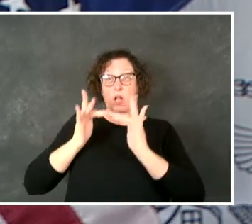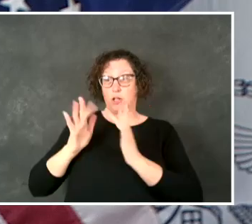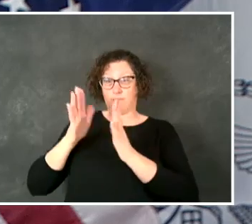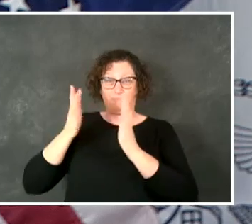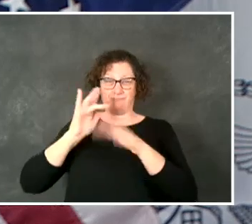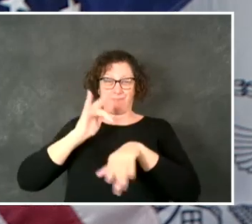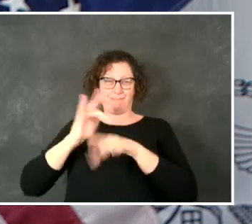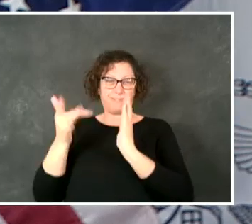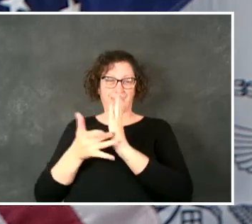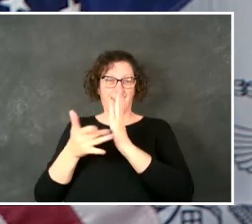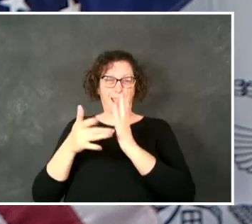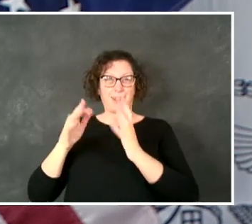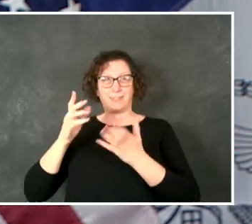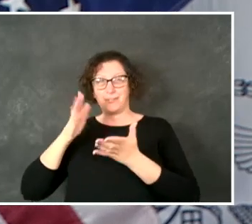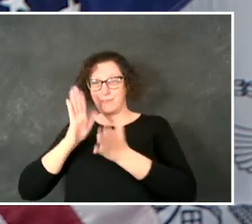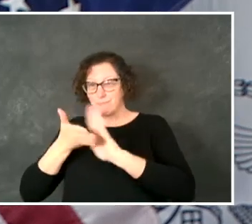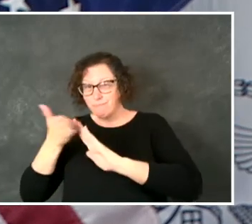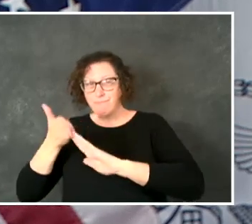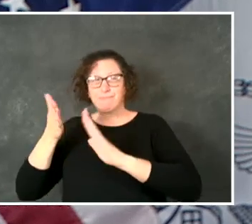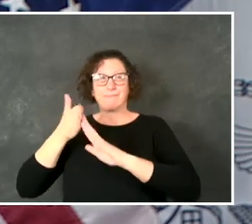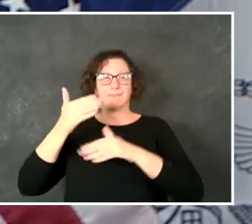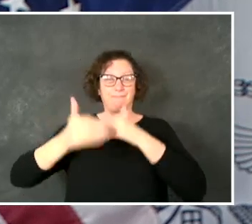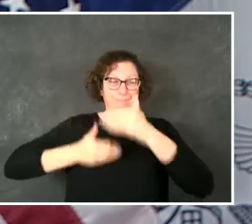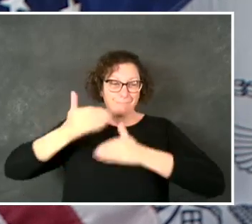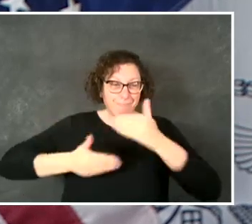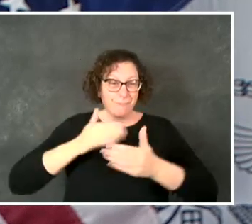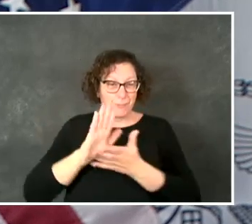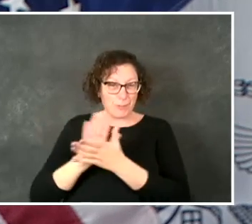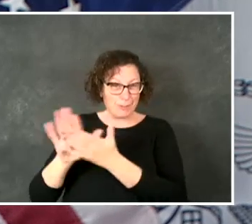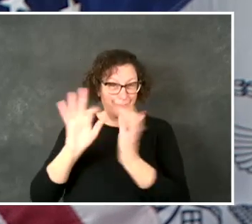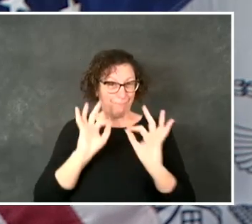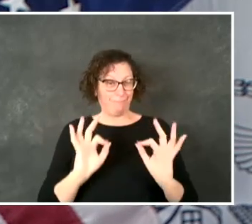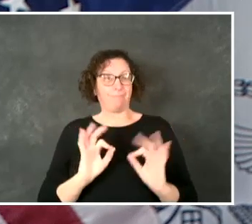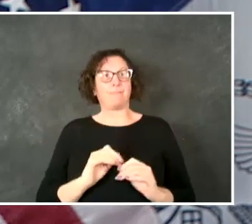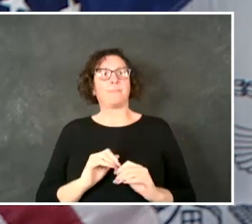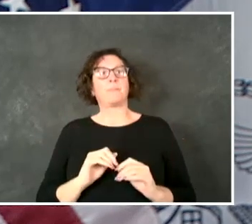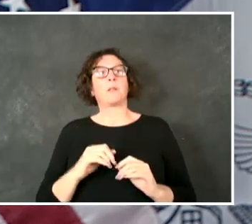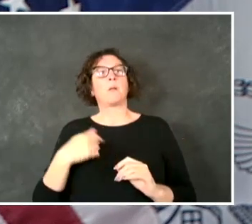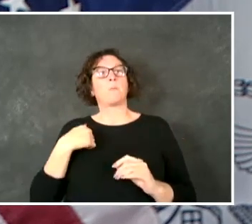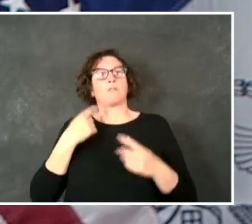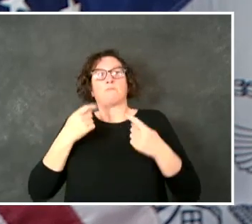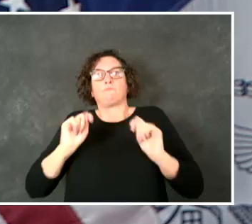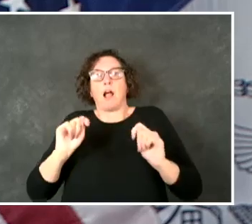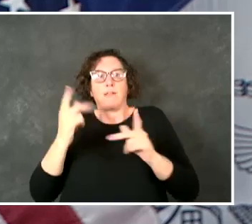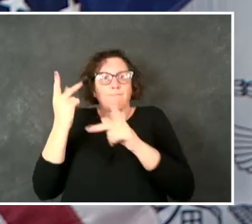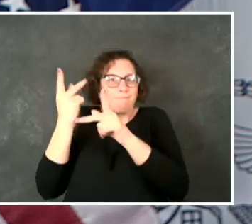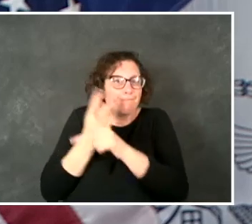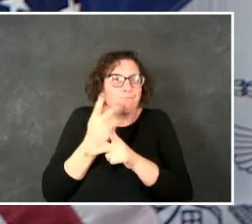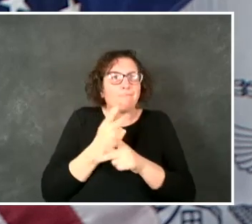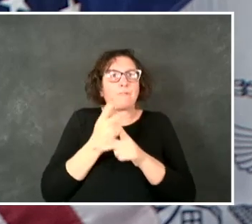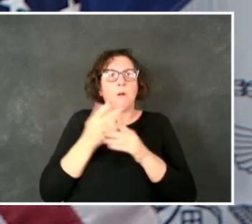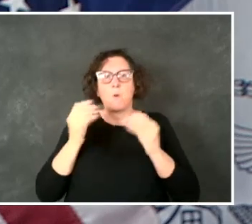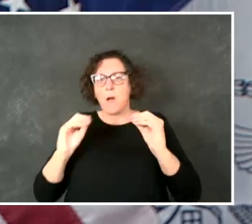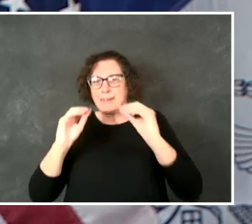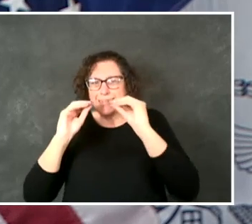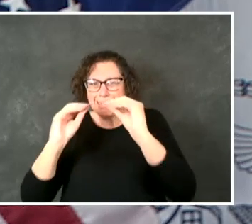REALLY GET THE DISTANCE LEARINNG MOVING TO THE EXTENT WE NEEDED TO AND TRY TO CONSOLIDATE THE